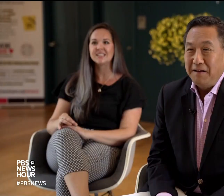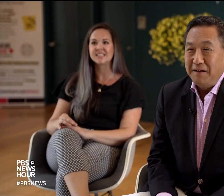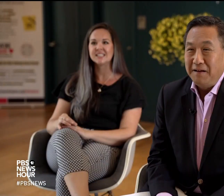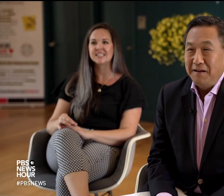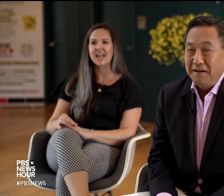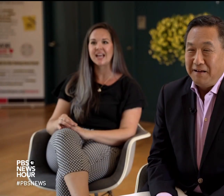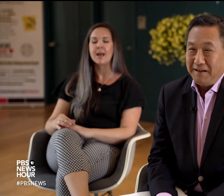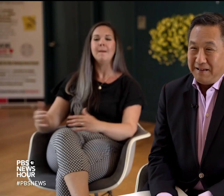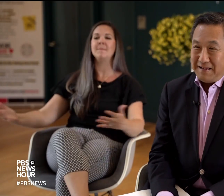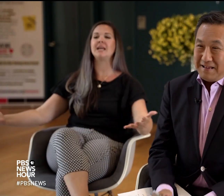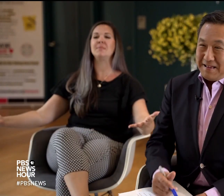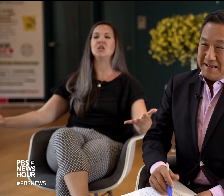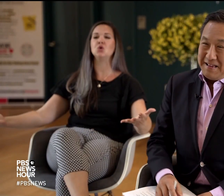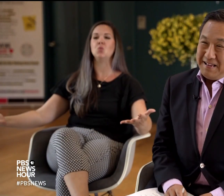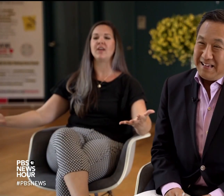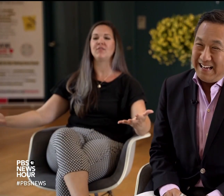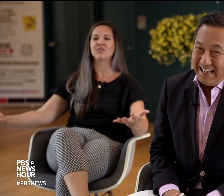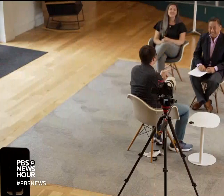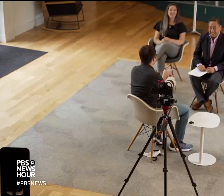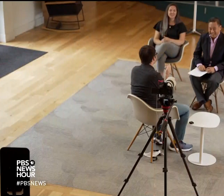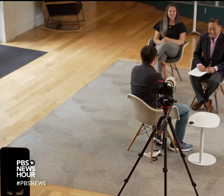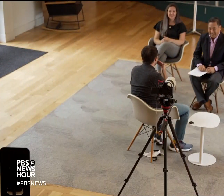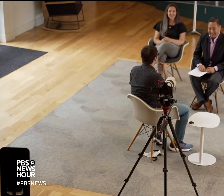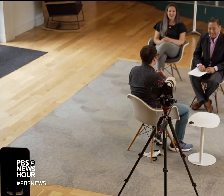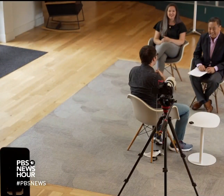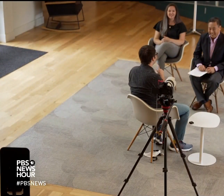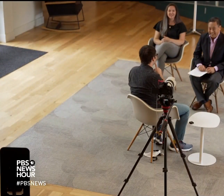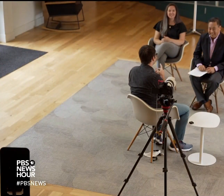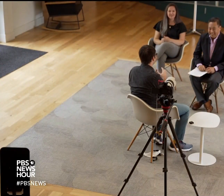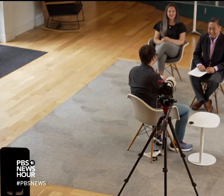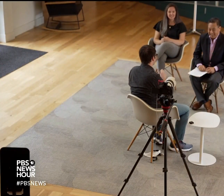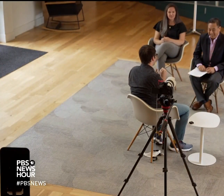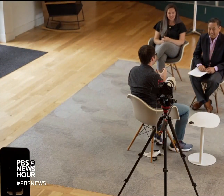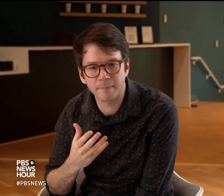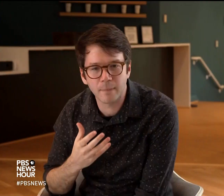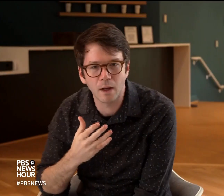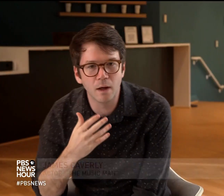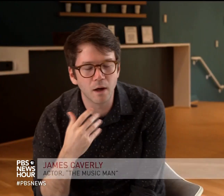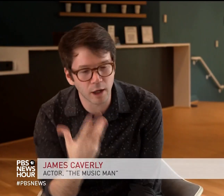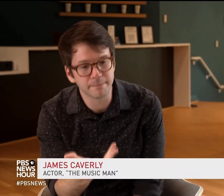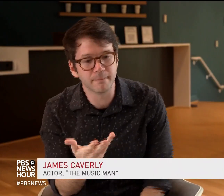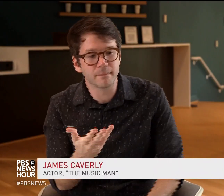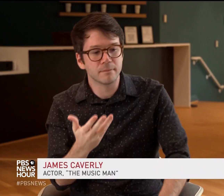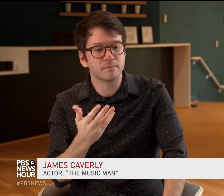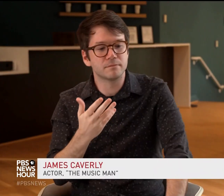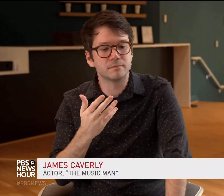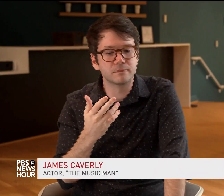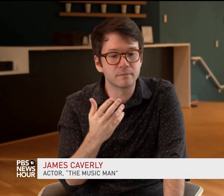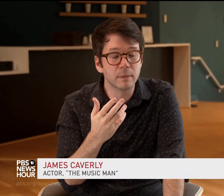scientist and saying, Make me a new wife, right? Same concept. I think in my pitch